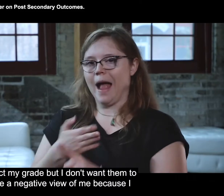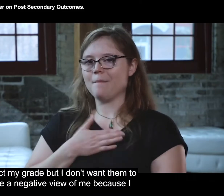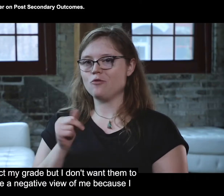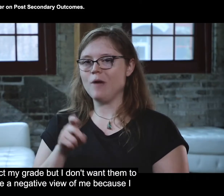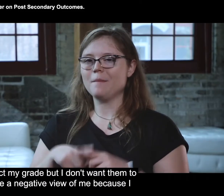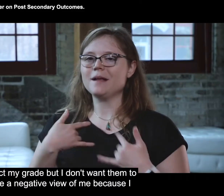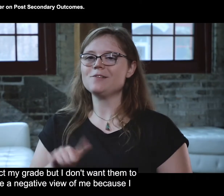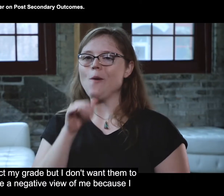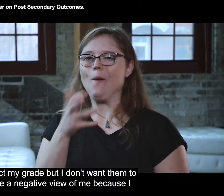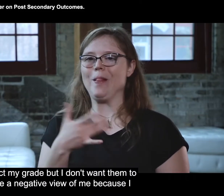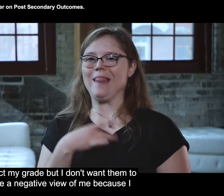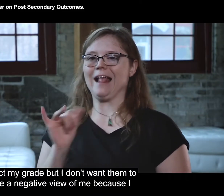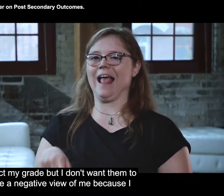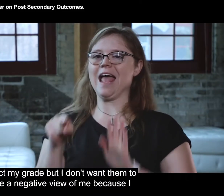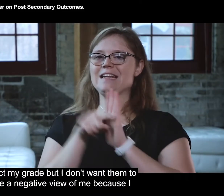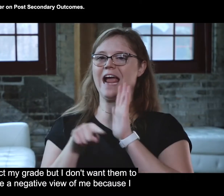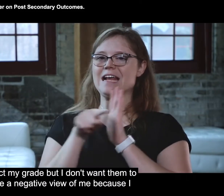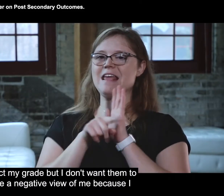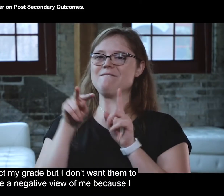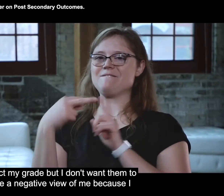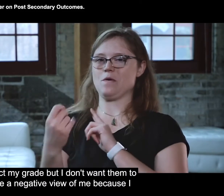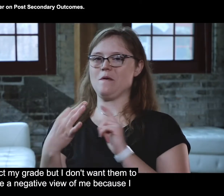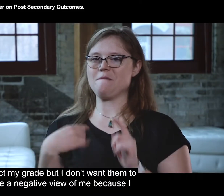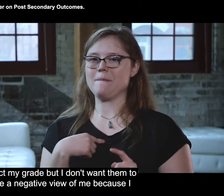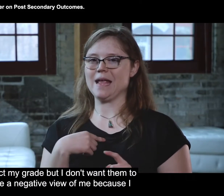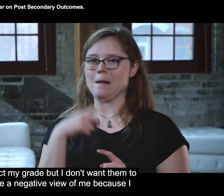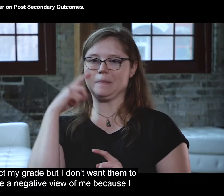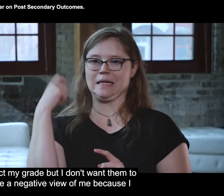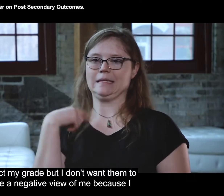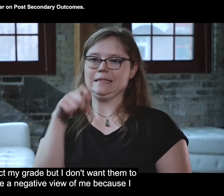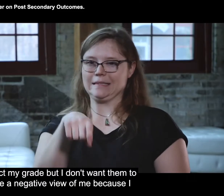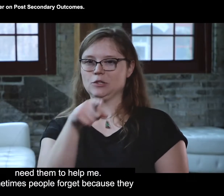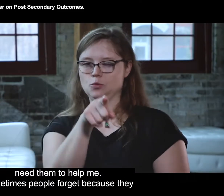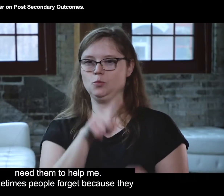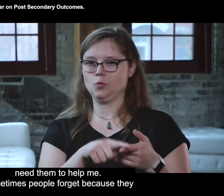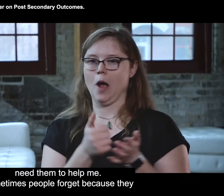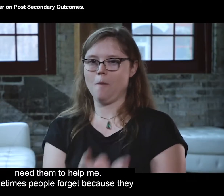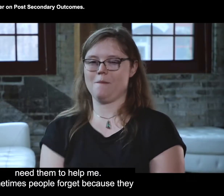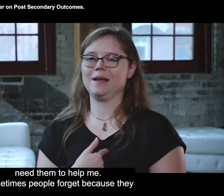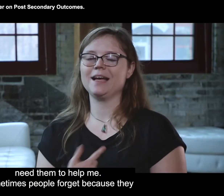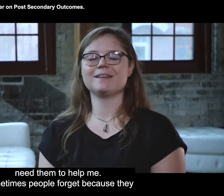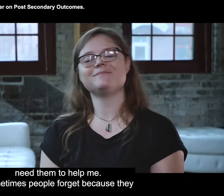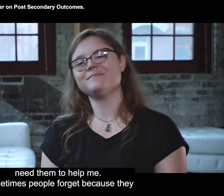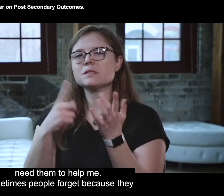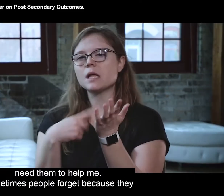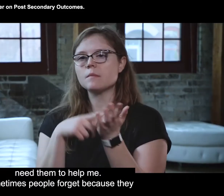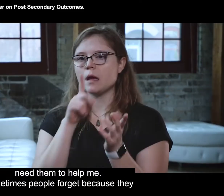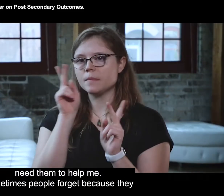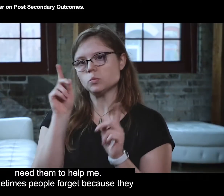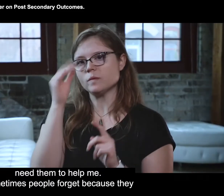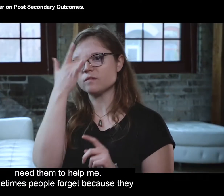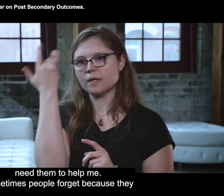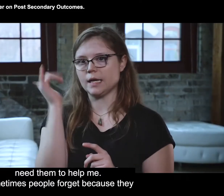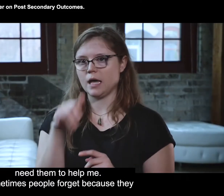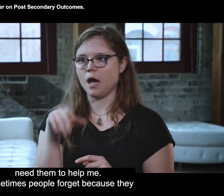impact my grade but I don't want them to have a negative view of me because I need them to help me. Sometimes people forget because they